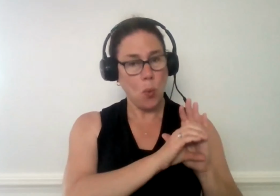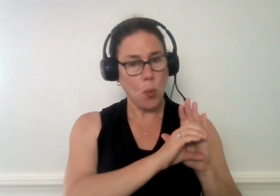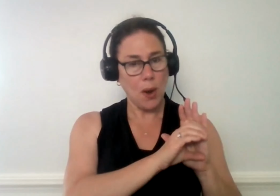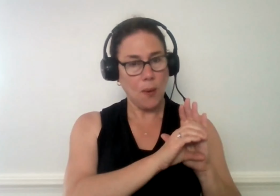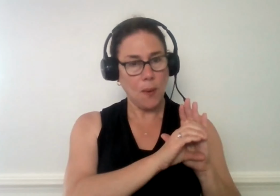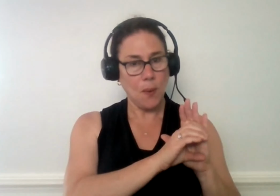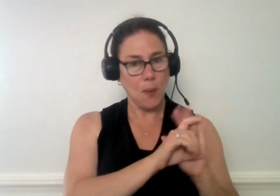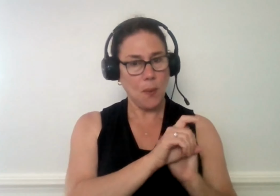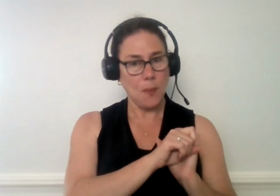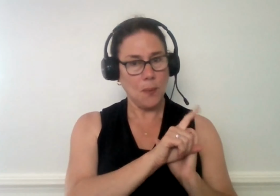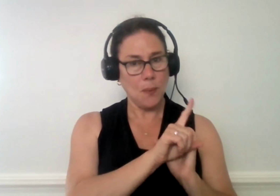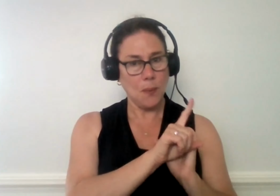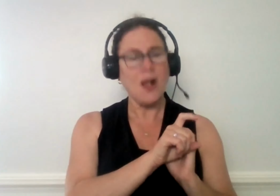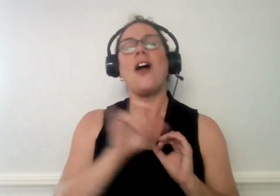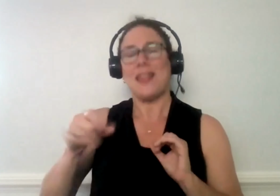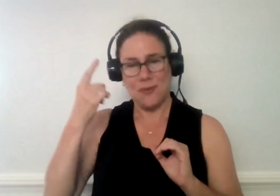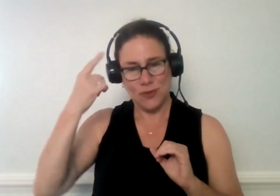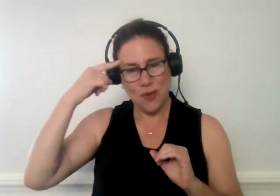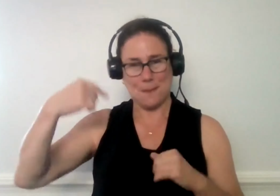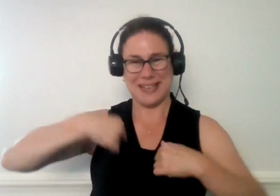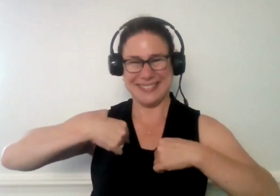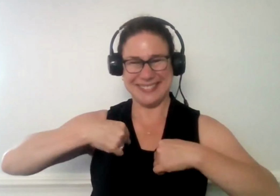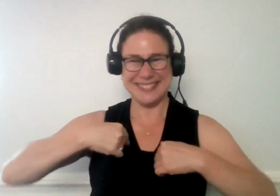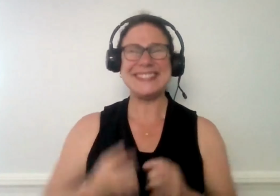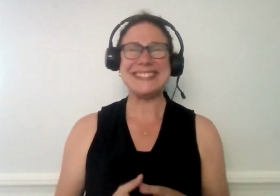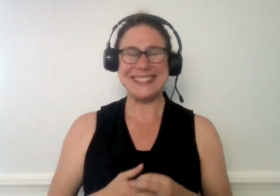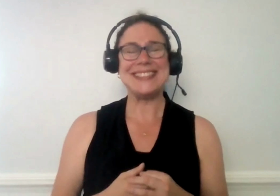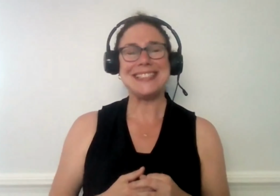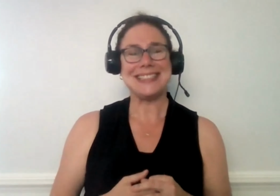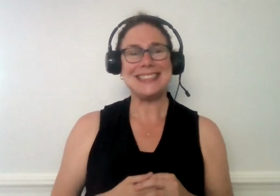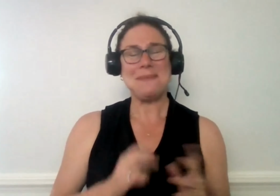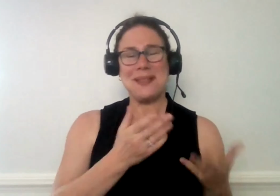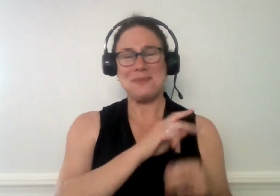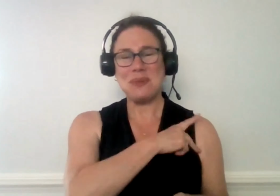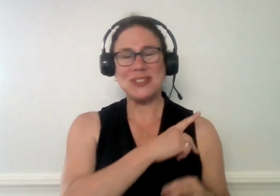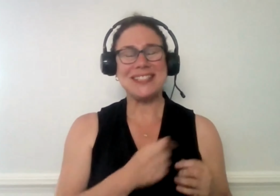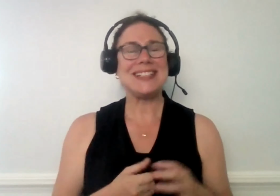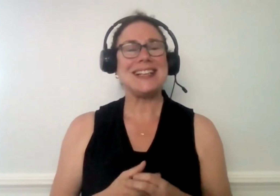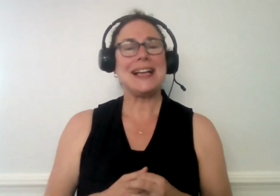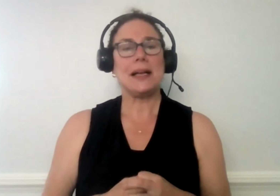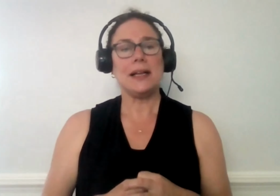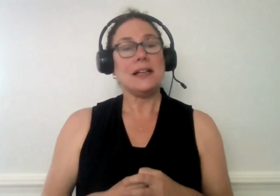Joshua Hori: That was for me. Rachael Hu: Okay, sounds good.